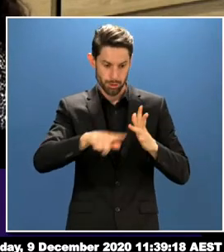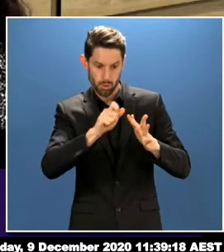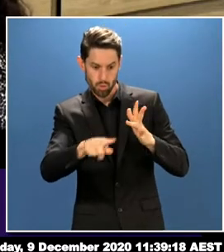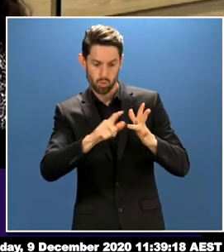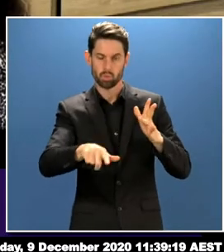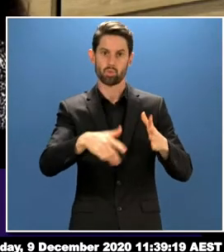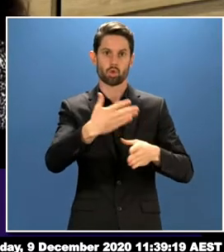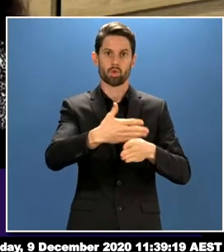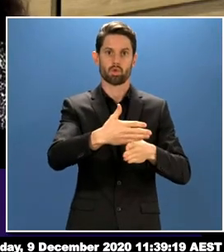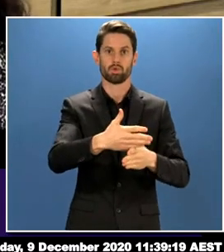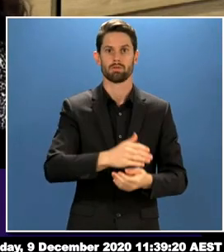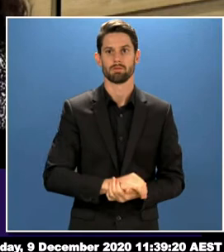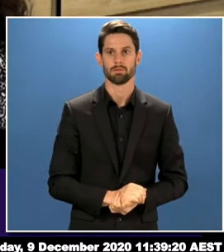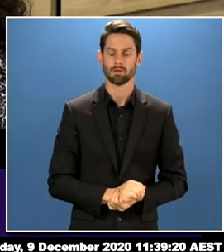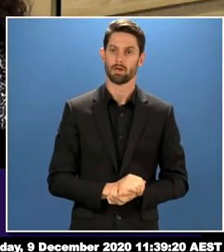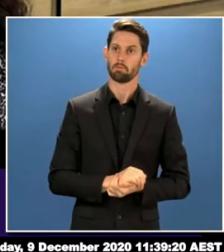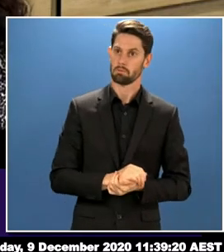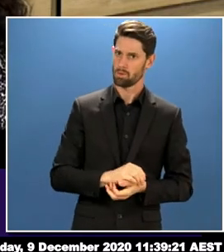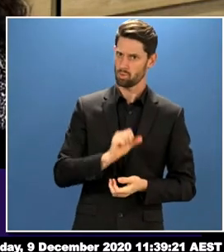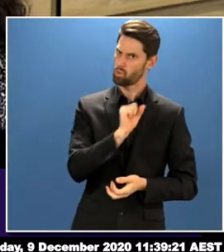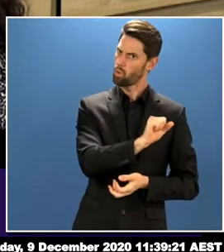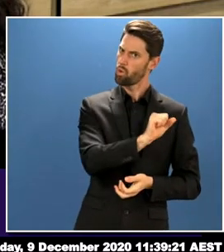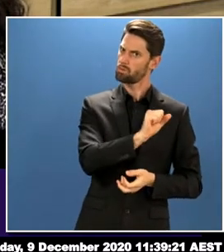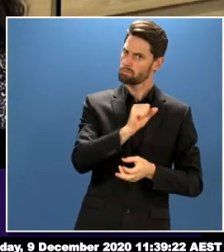That personal philosophy that you just touched on, get the